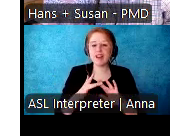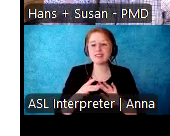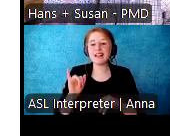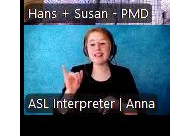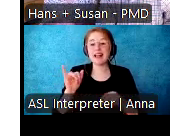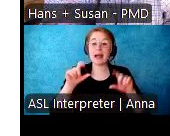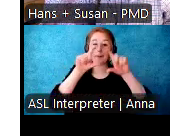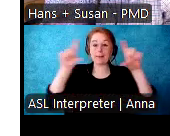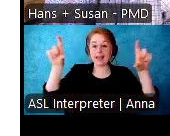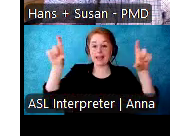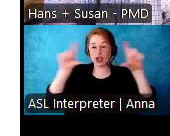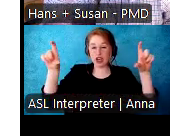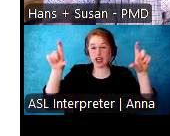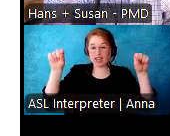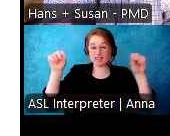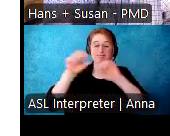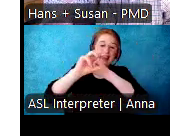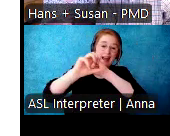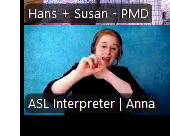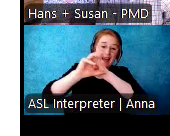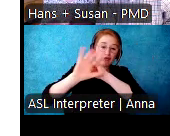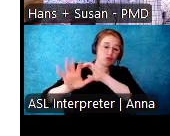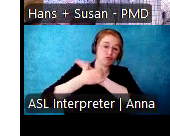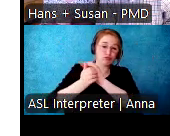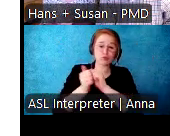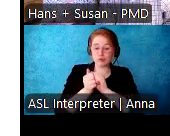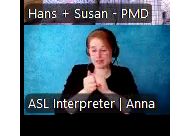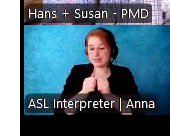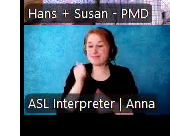and other ads along with the daily news. And then now and then there's some other